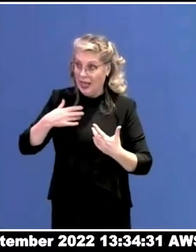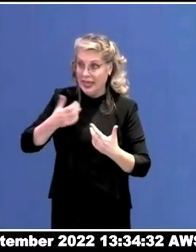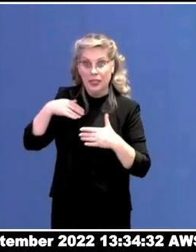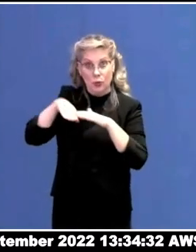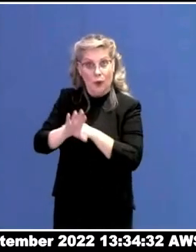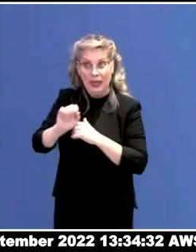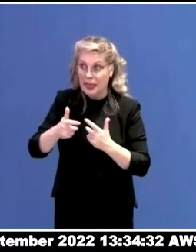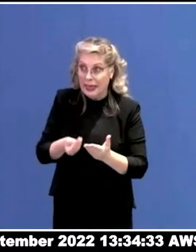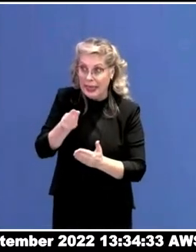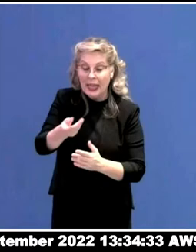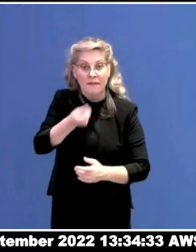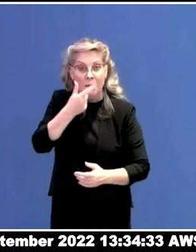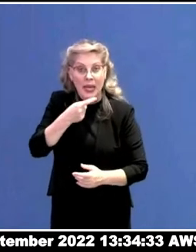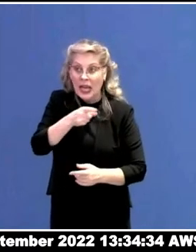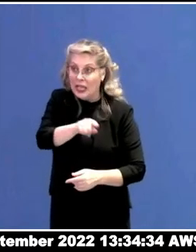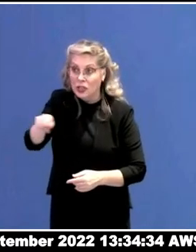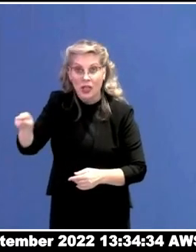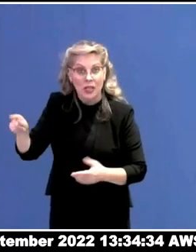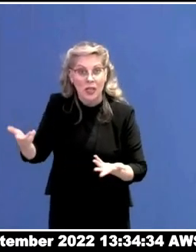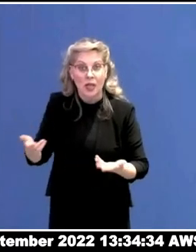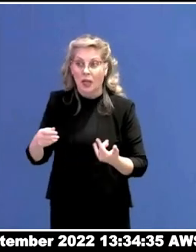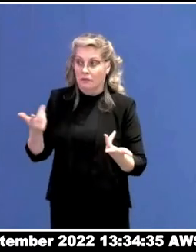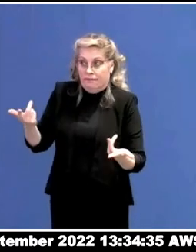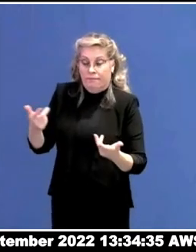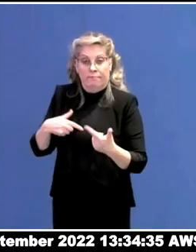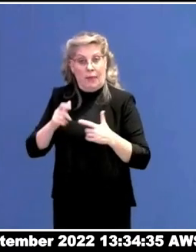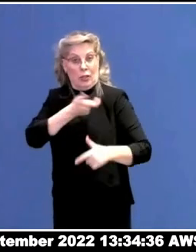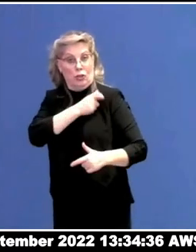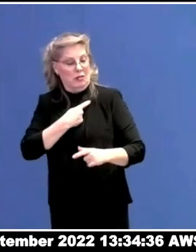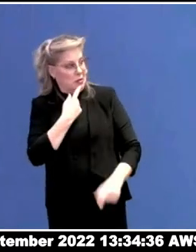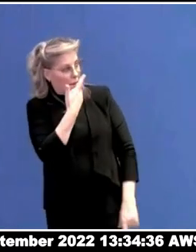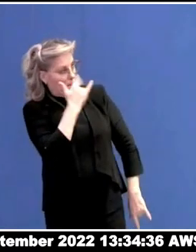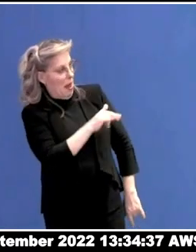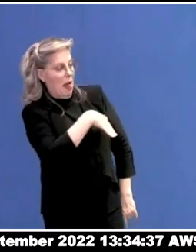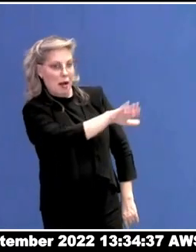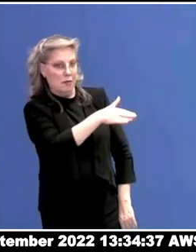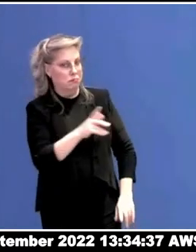be taken. So, she will miss her appointment, she will miss her operation, or her specialist appointment. So there is a huge issue.